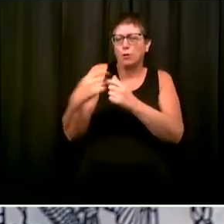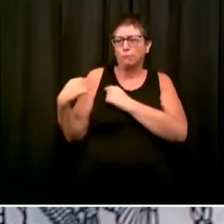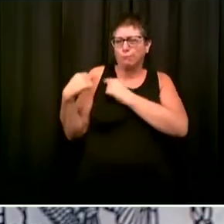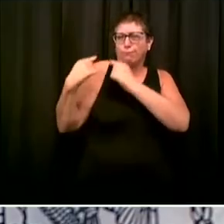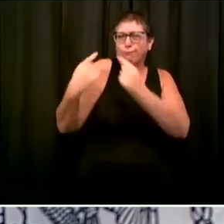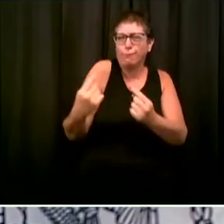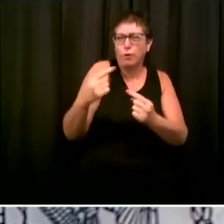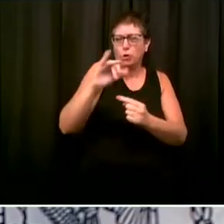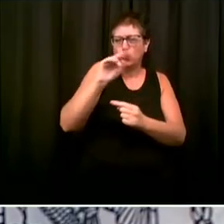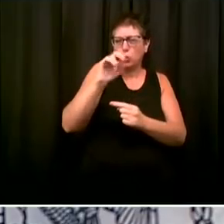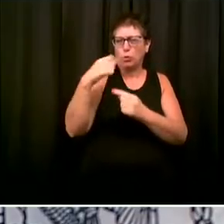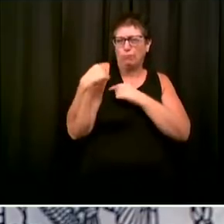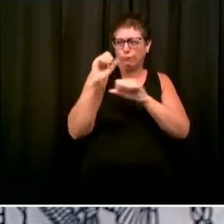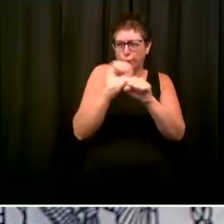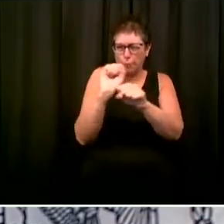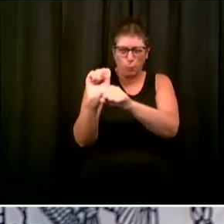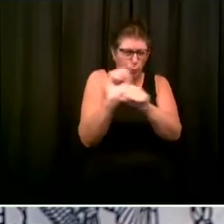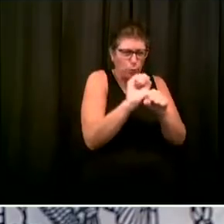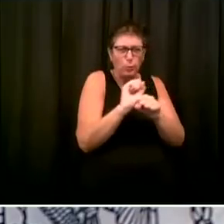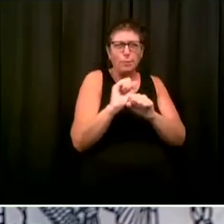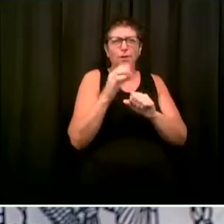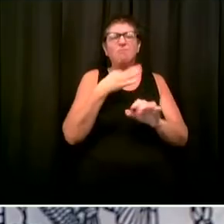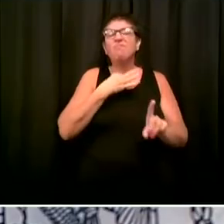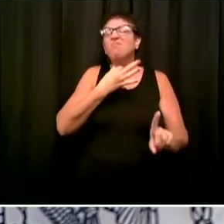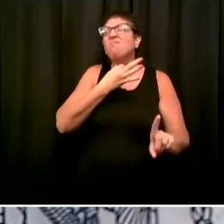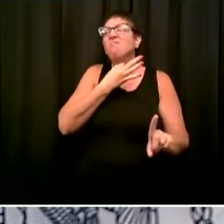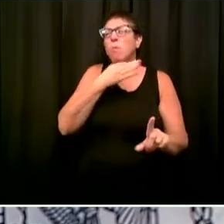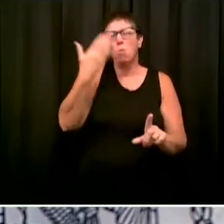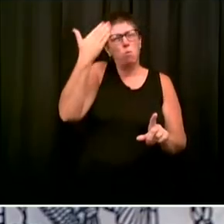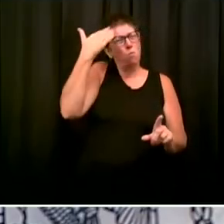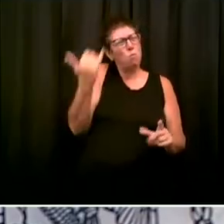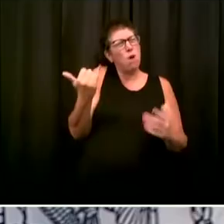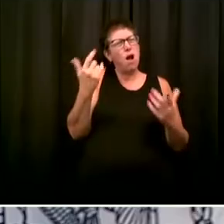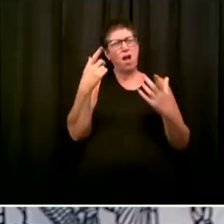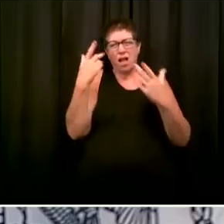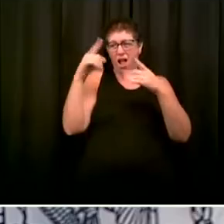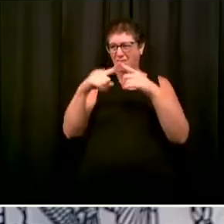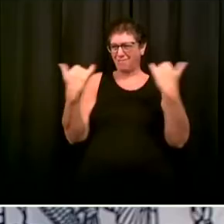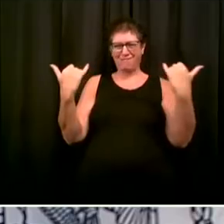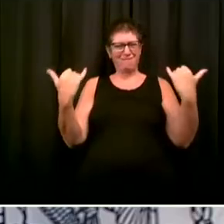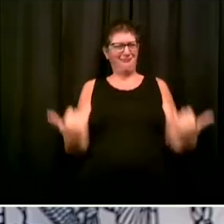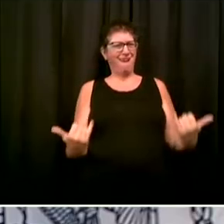SOME OF THIS WORK HAS BEEN GOING ON THROUGHOUT